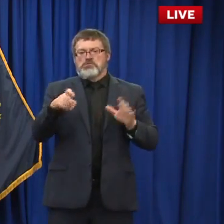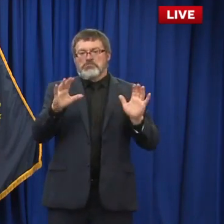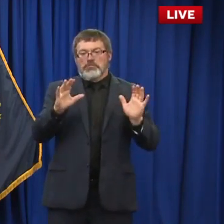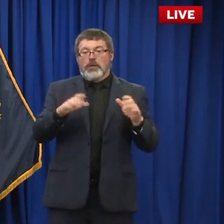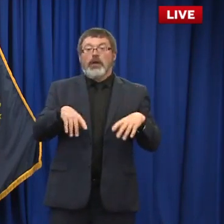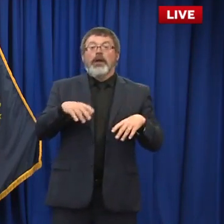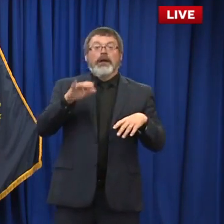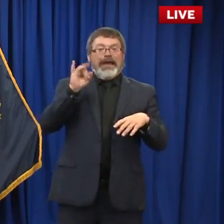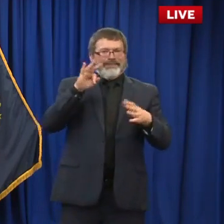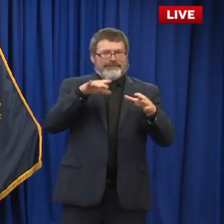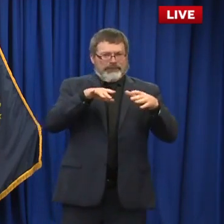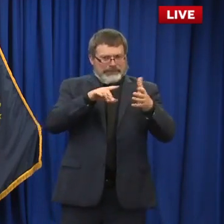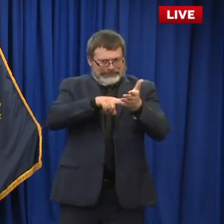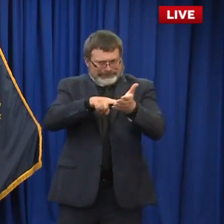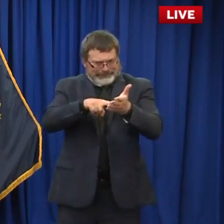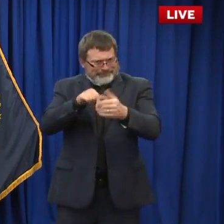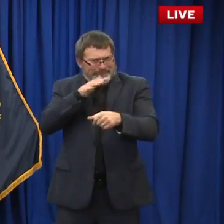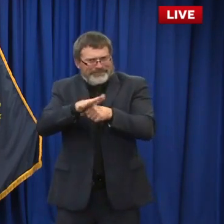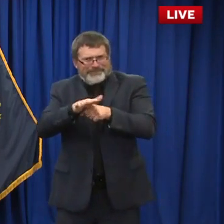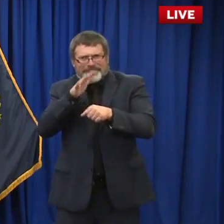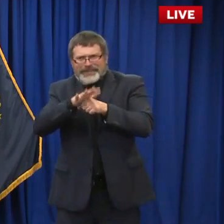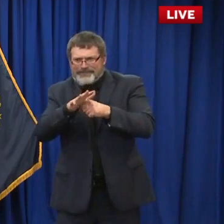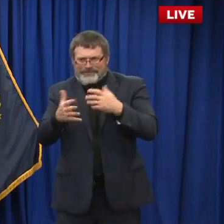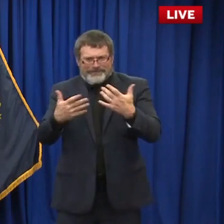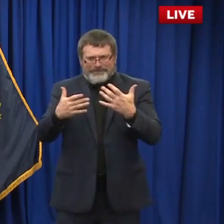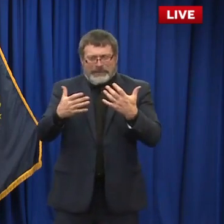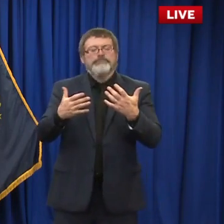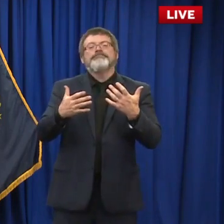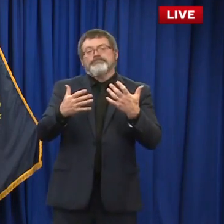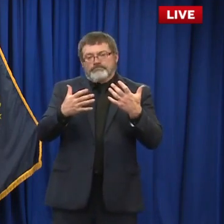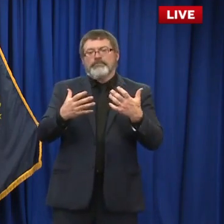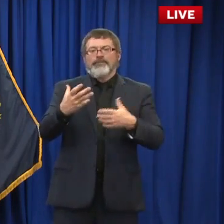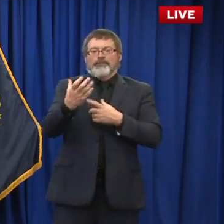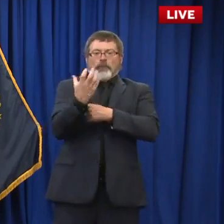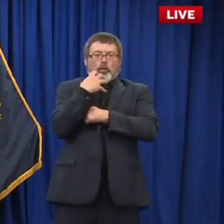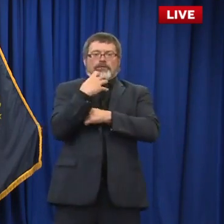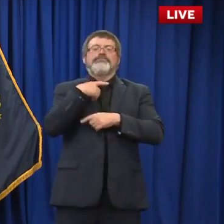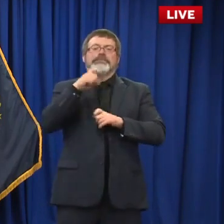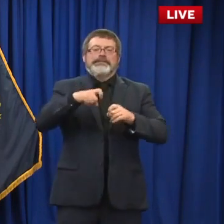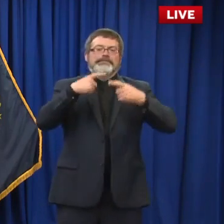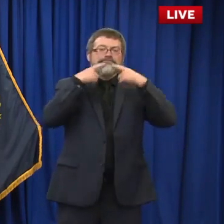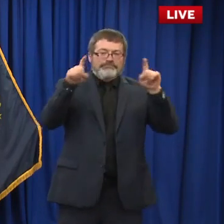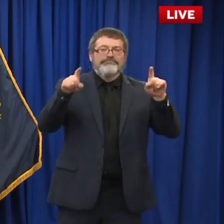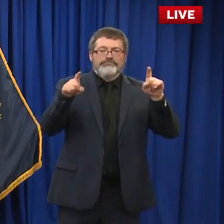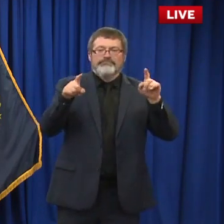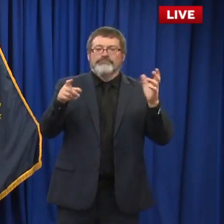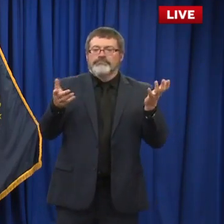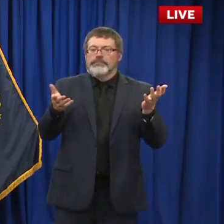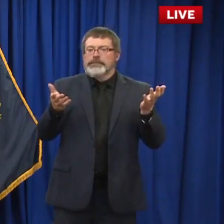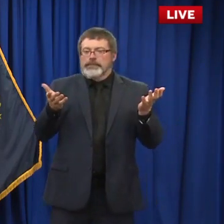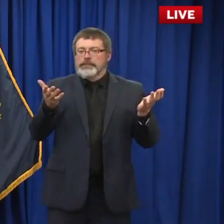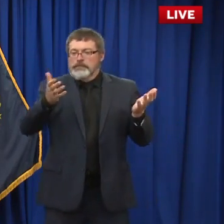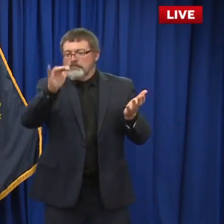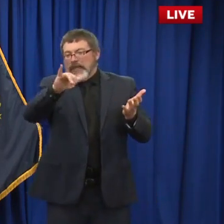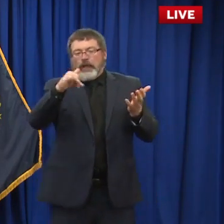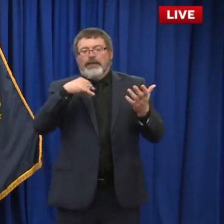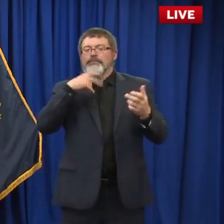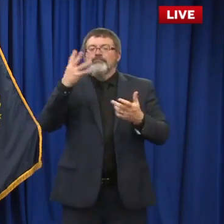YOU KNOW, IT REALLY DEPEND ON HOW MANY WE SEE, HOW MANY IMPACT THE PUBLIC, HOW MUCH NOTIFICATION NEEDS TO BE MADE.